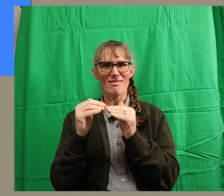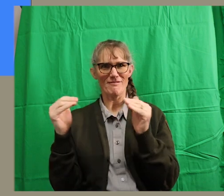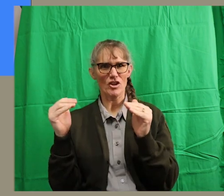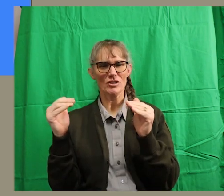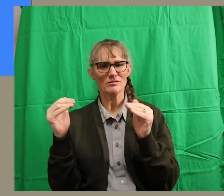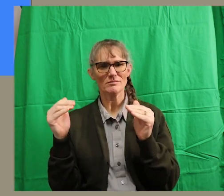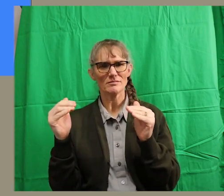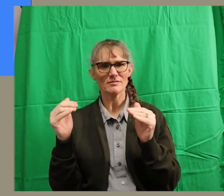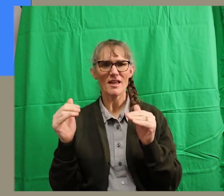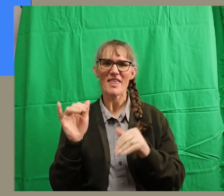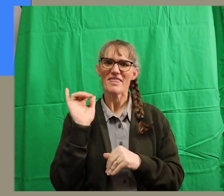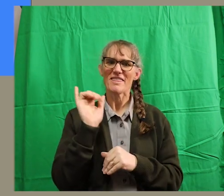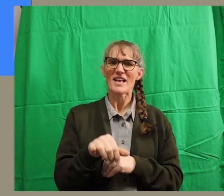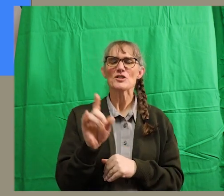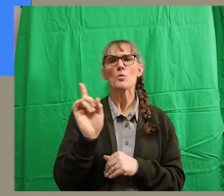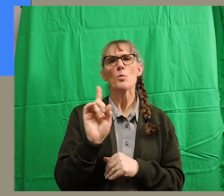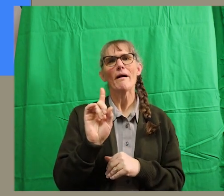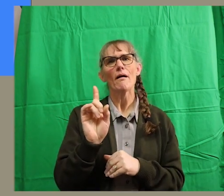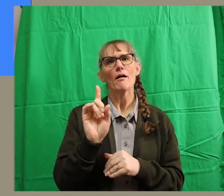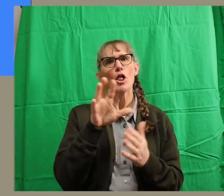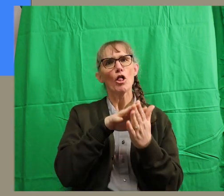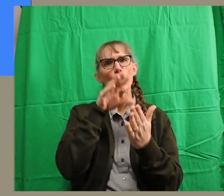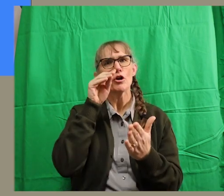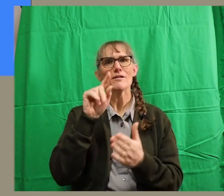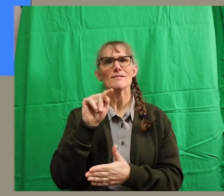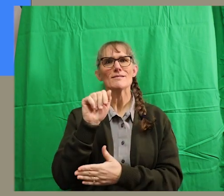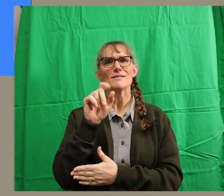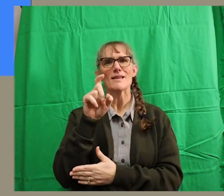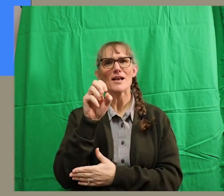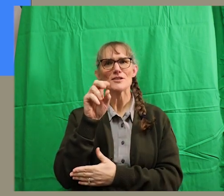which is where some of these taxonomic things are coming up.